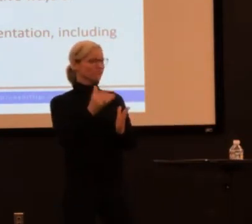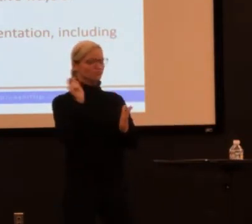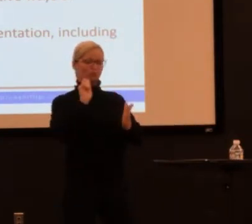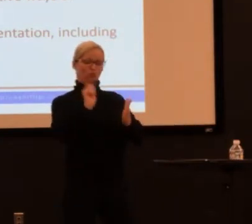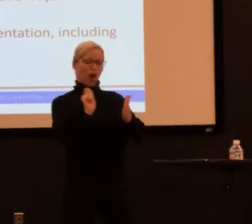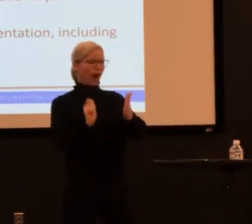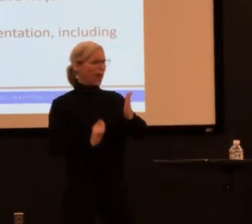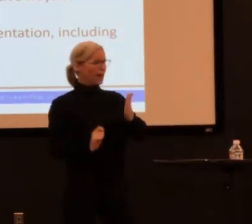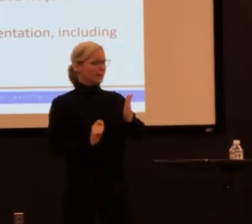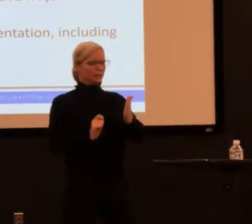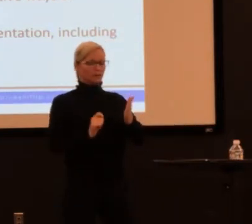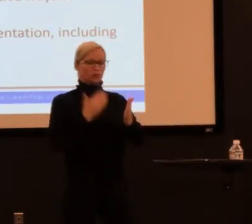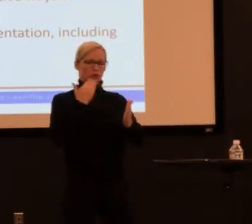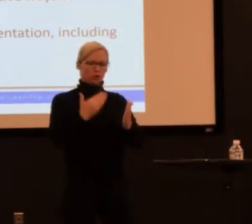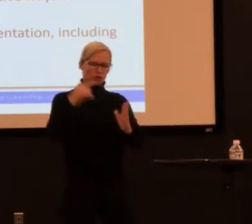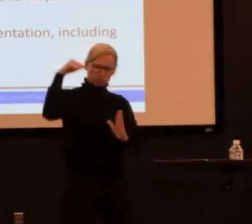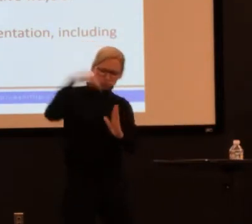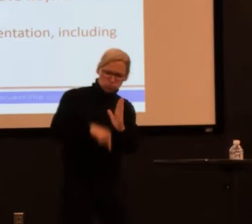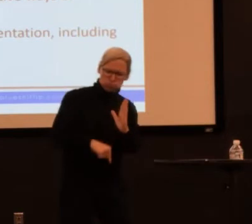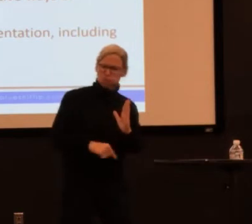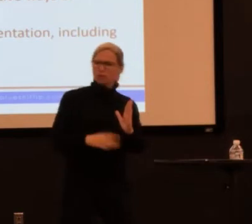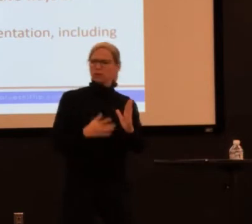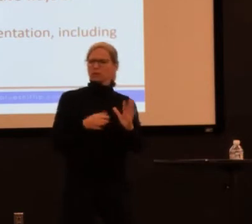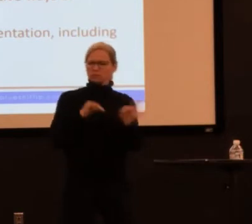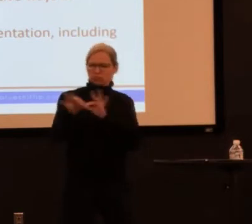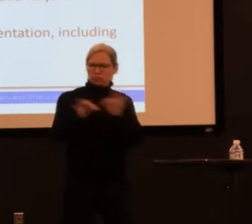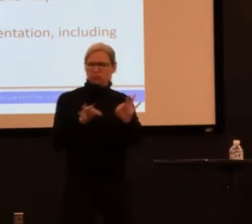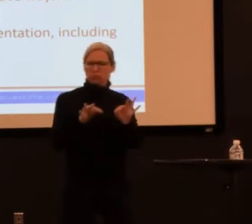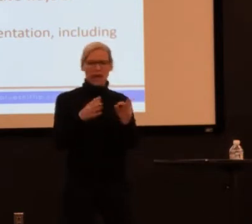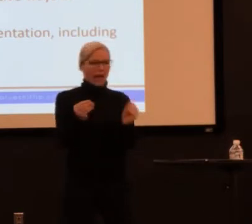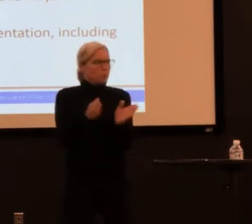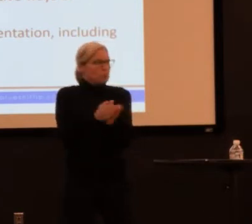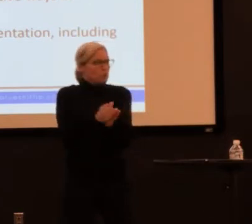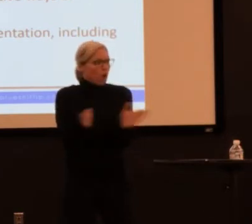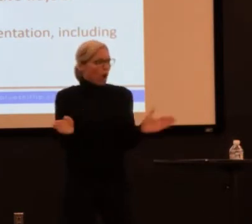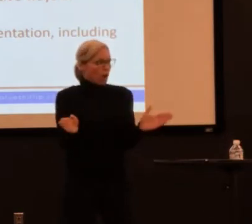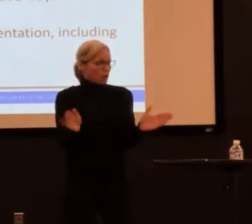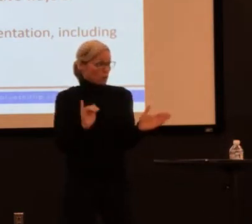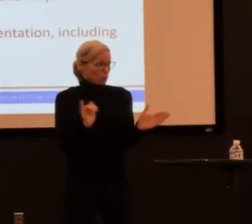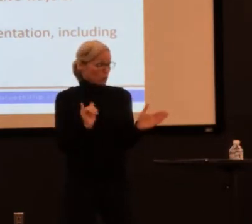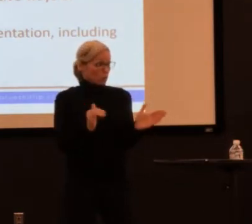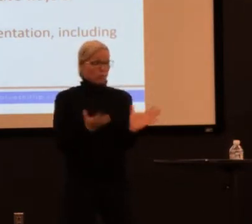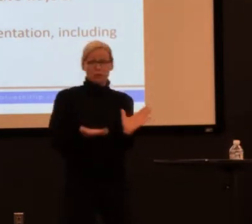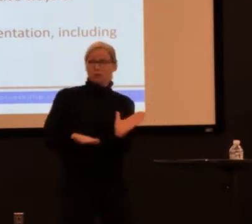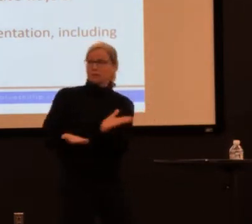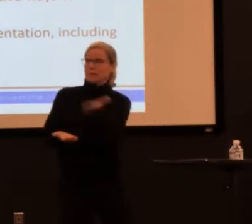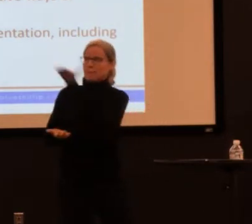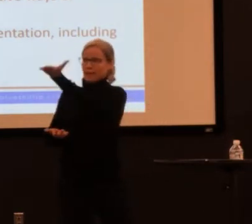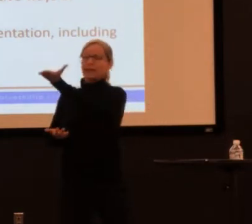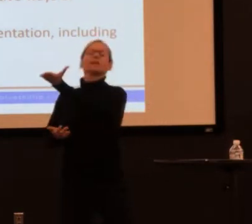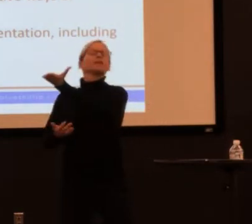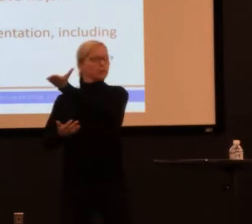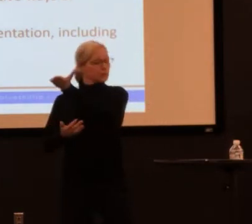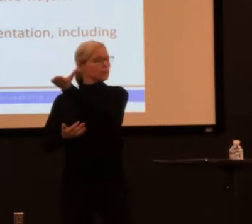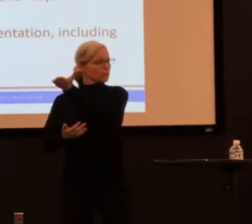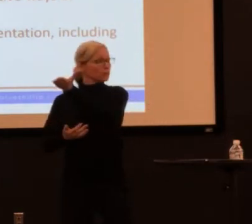then you can obtain protection for that mechanism in the trap, regardless of let's say what kind of wood